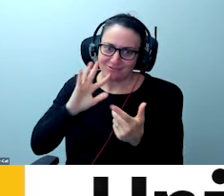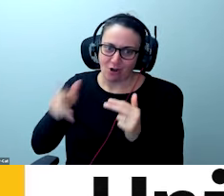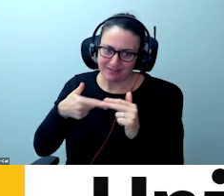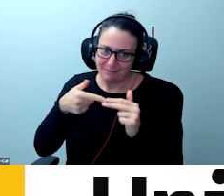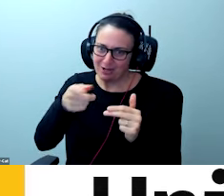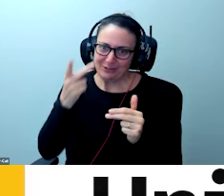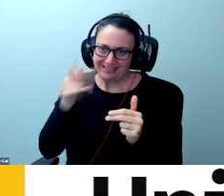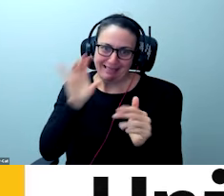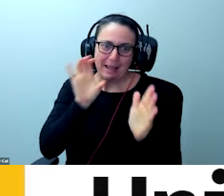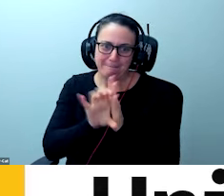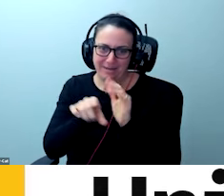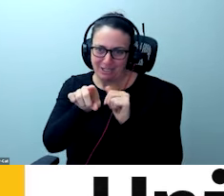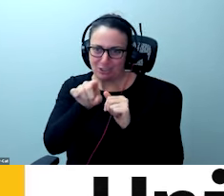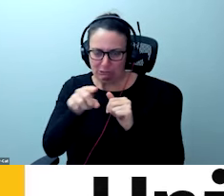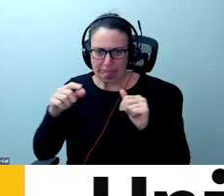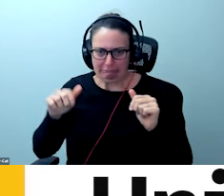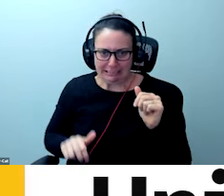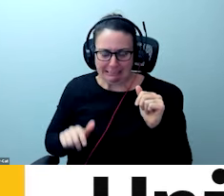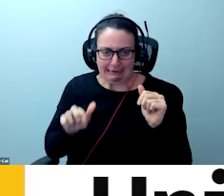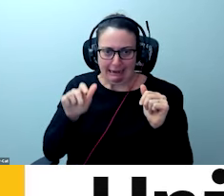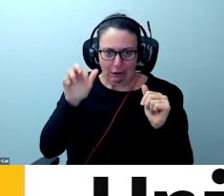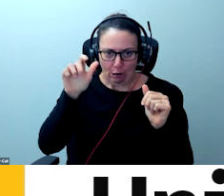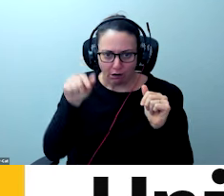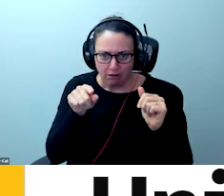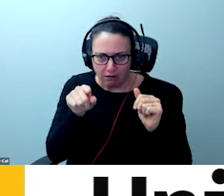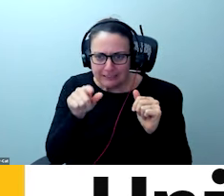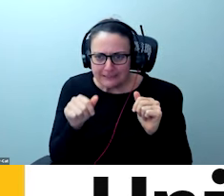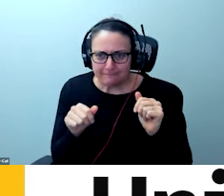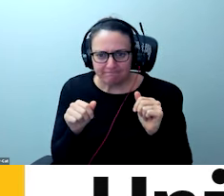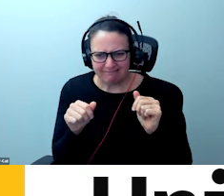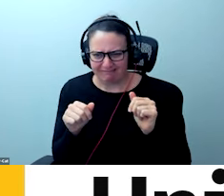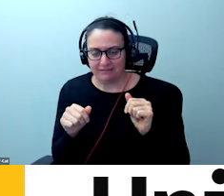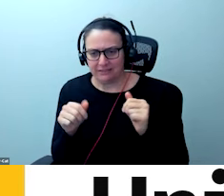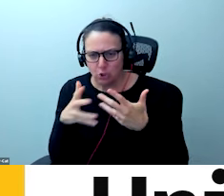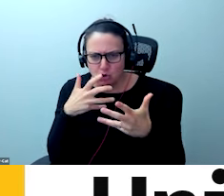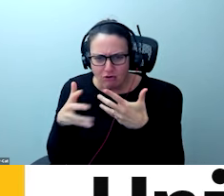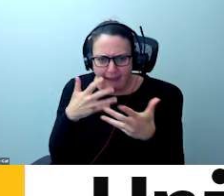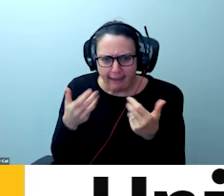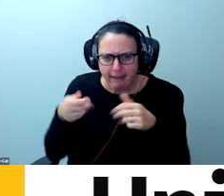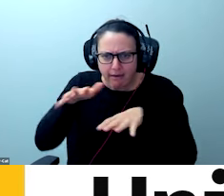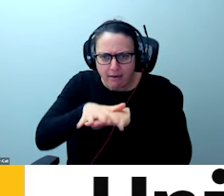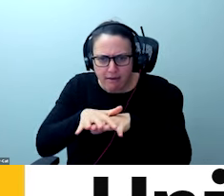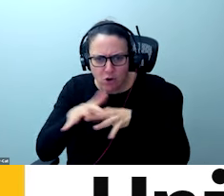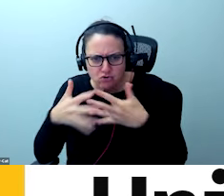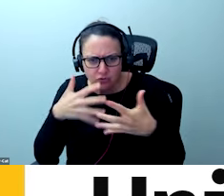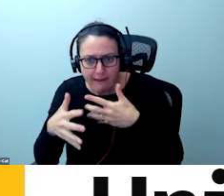It's this picture of a staircase, it's very kind of gray on gray. This is a real place.